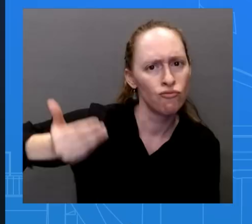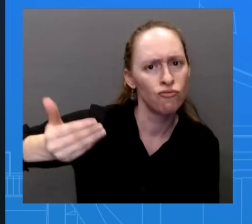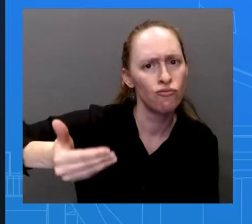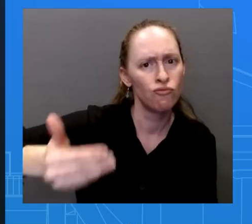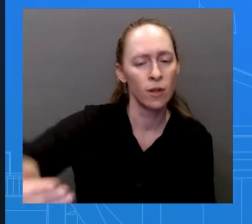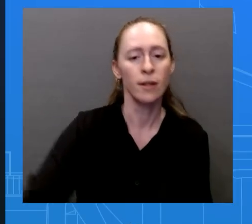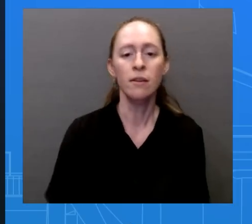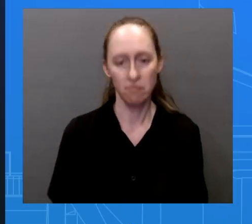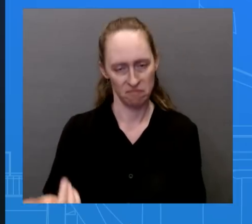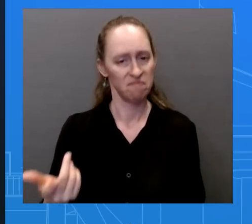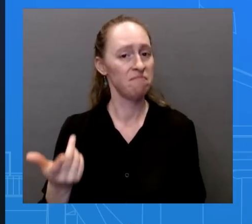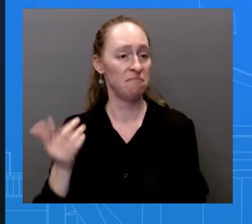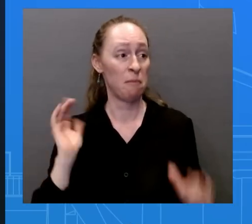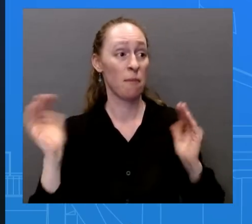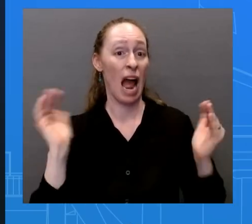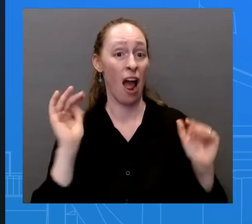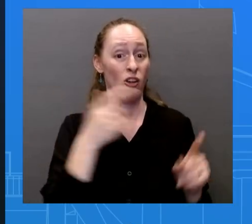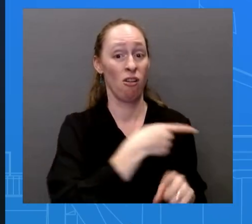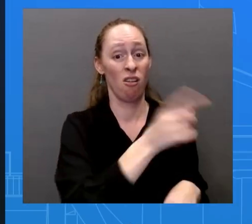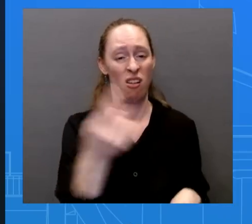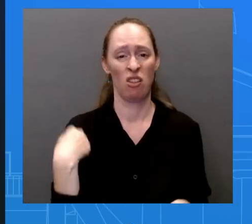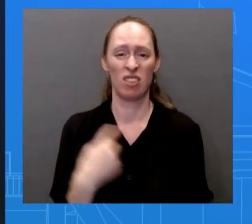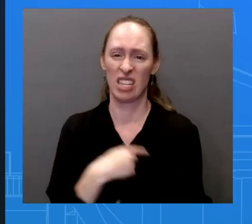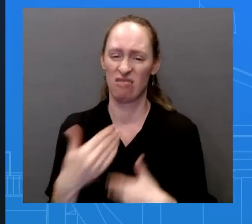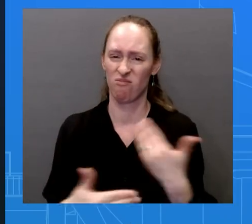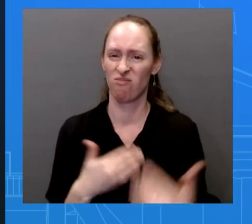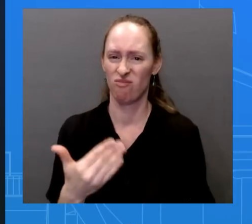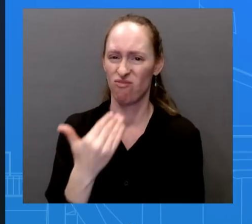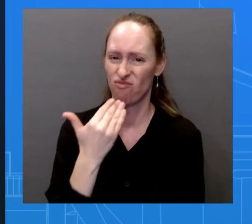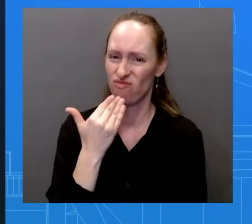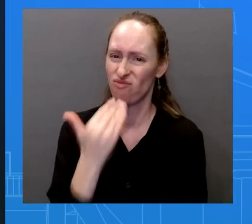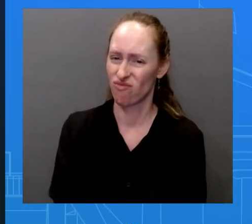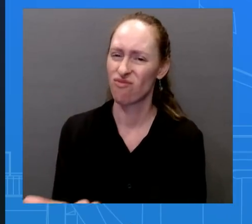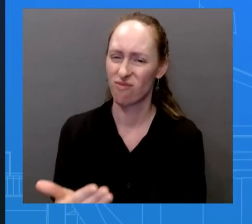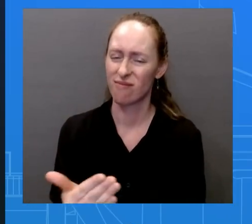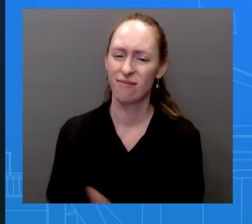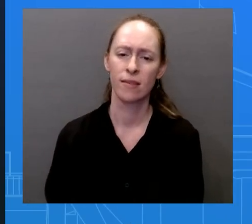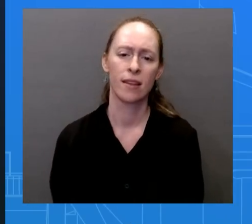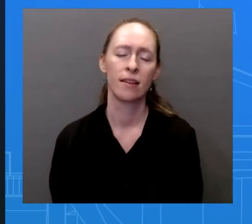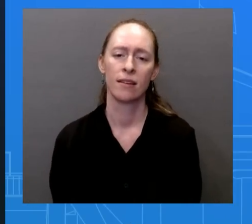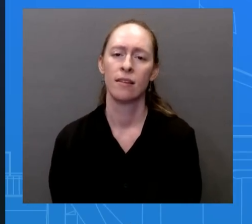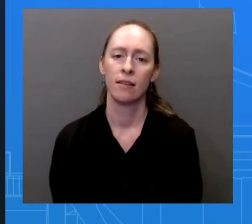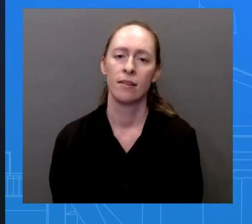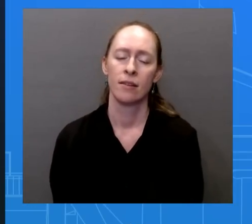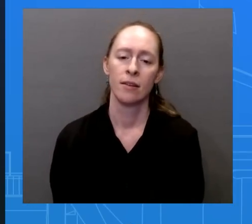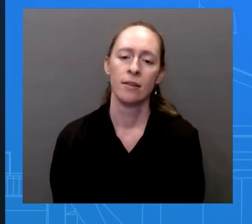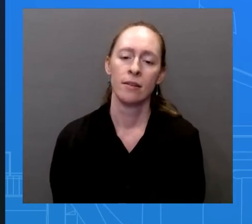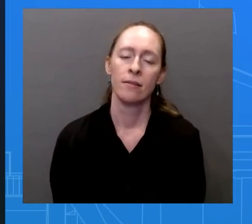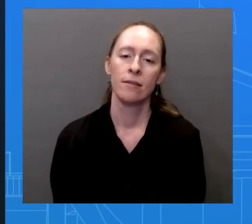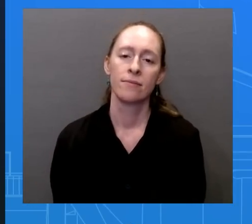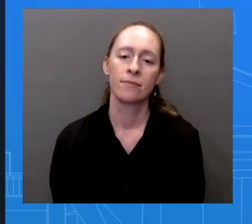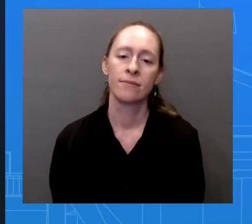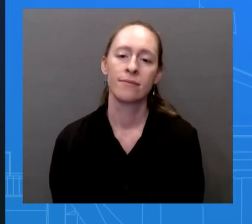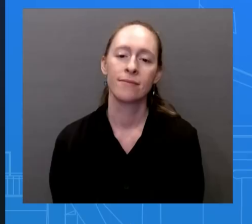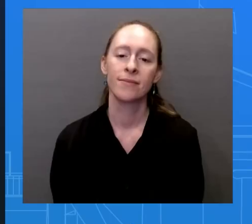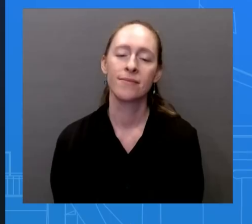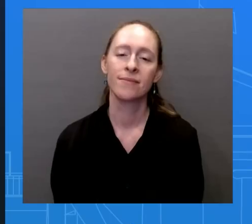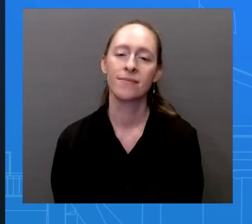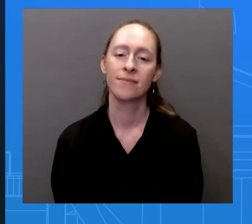than many other of our -- many other countries when it comes to dealing with global challenges. The Press: And just one more. The President of Poland said